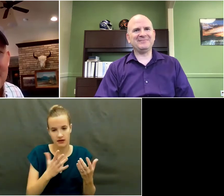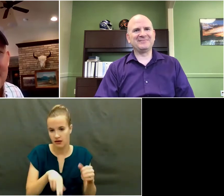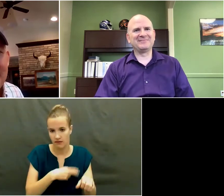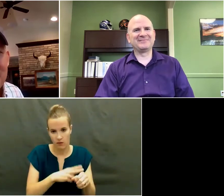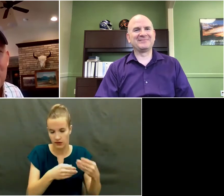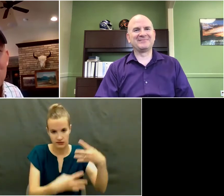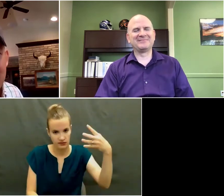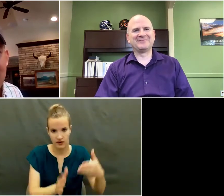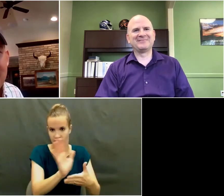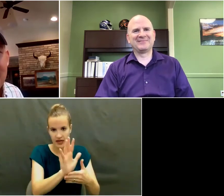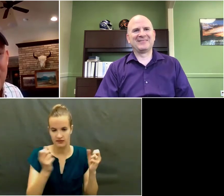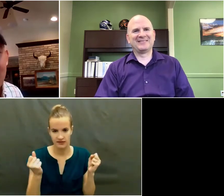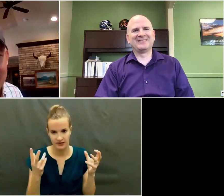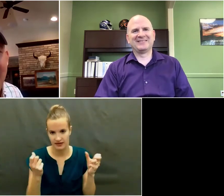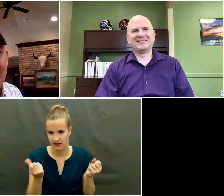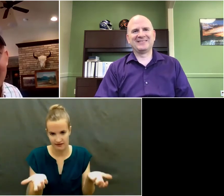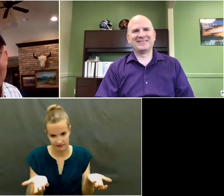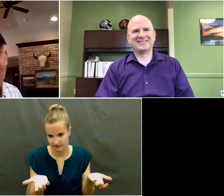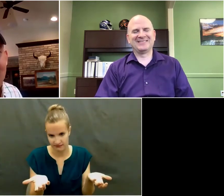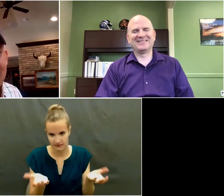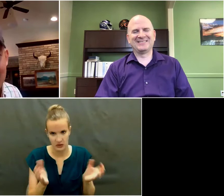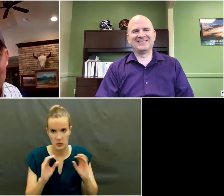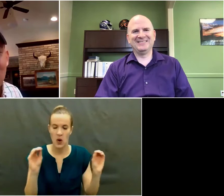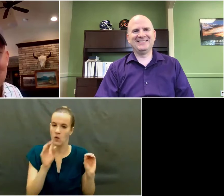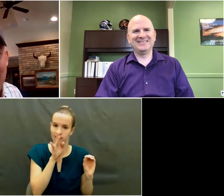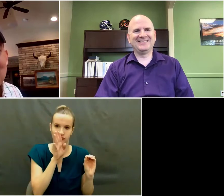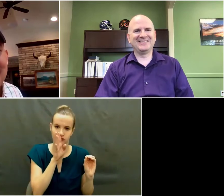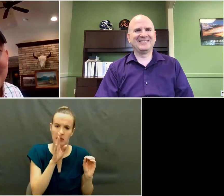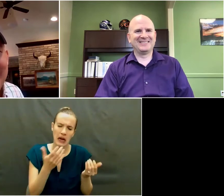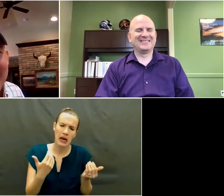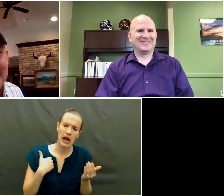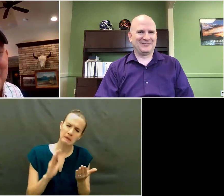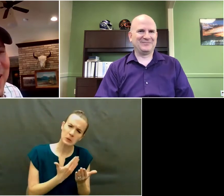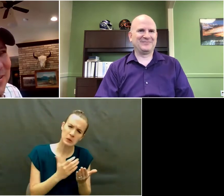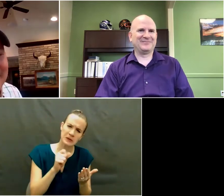there, there is music, but it's all sign and it's all closed captioning. And so I was